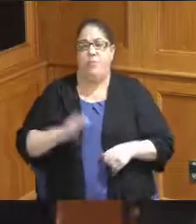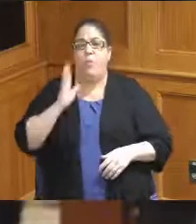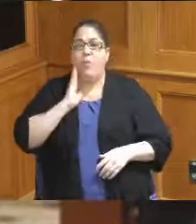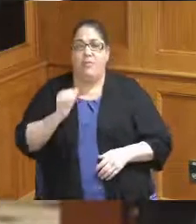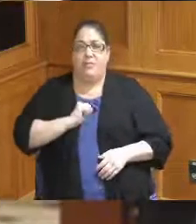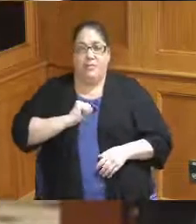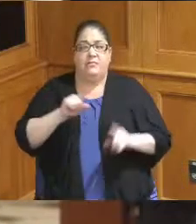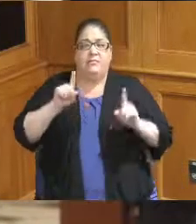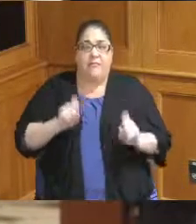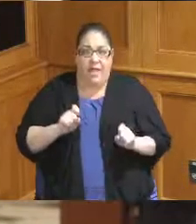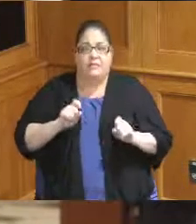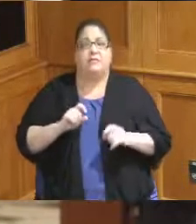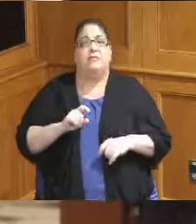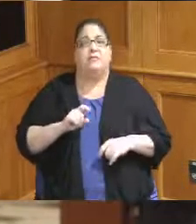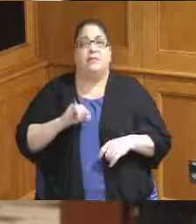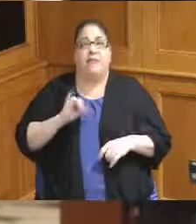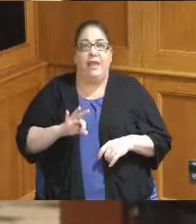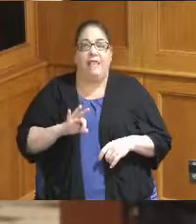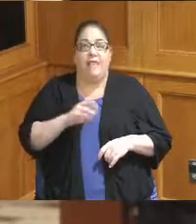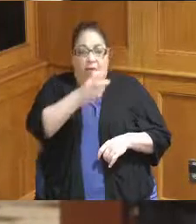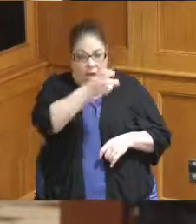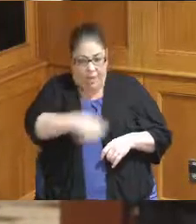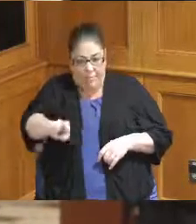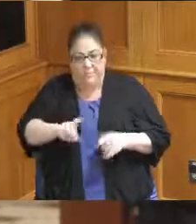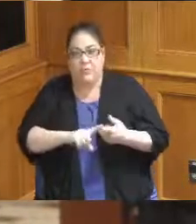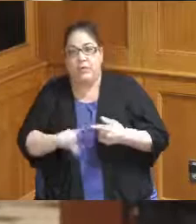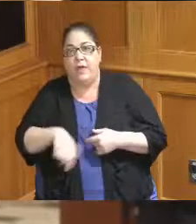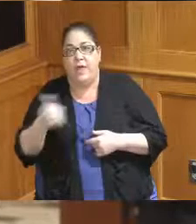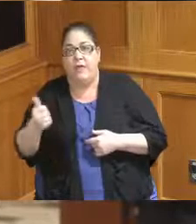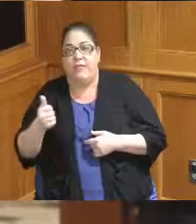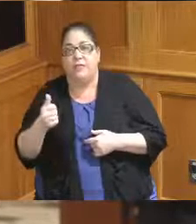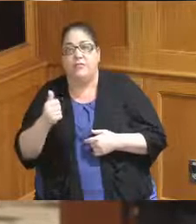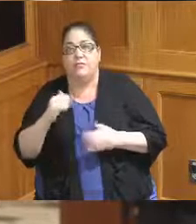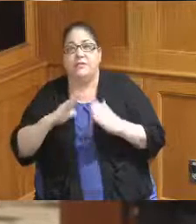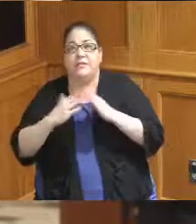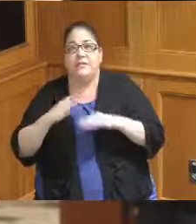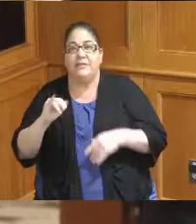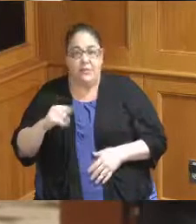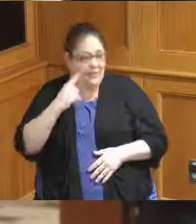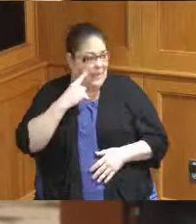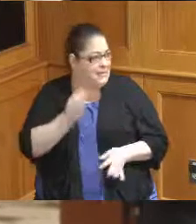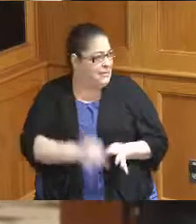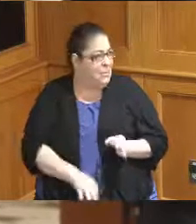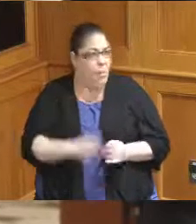that that and while it may seem to be a a simple thing and you wonder well why did not not happen